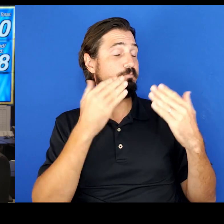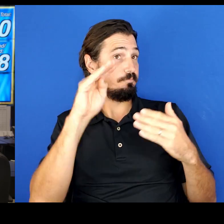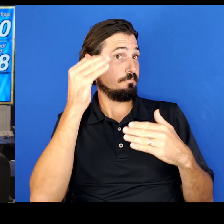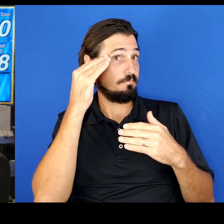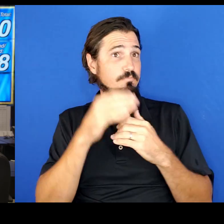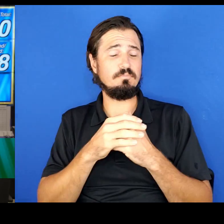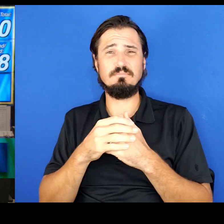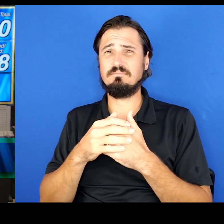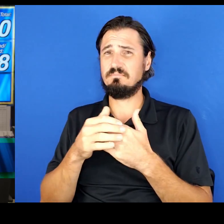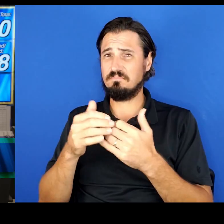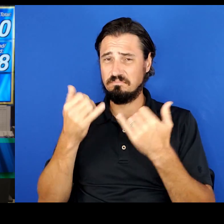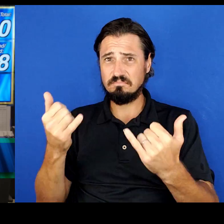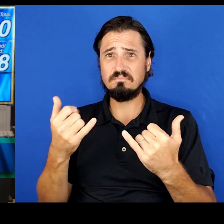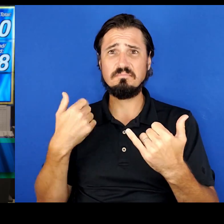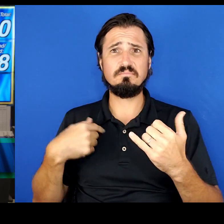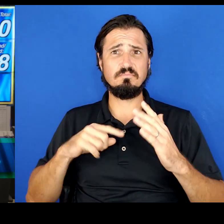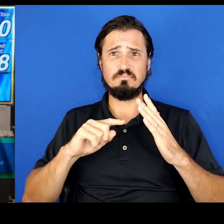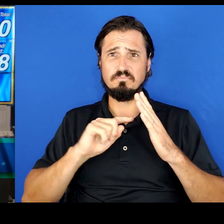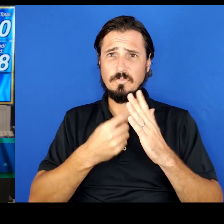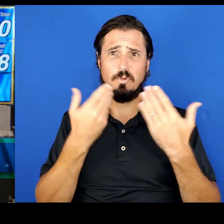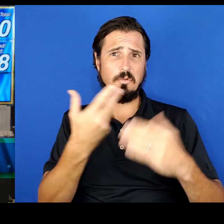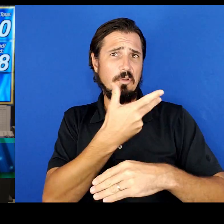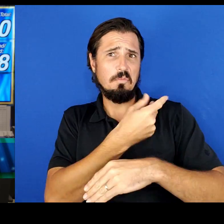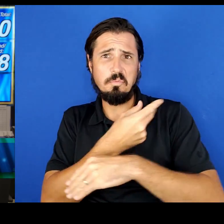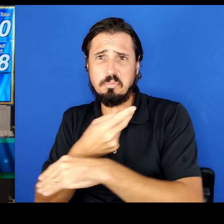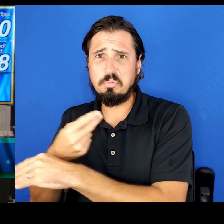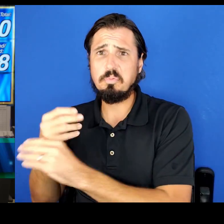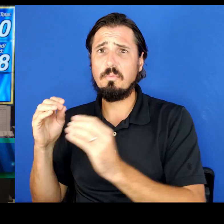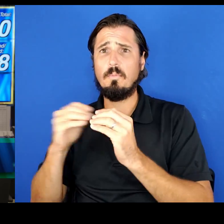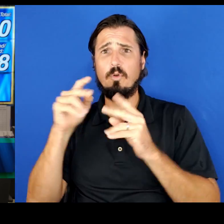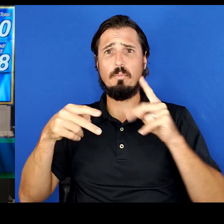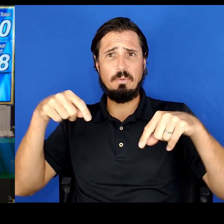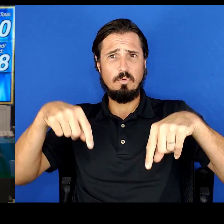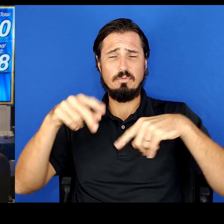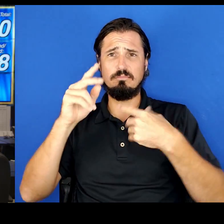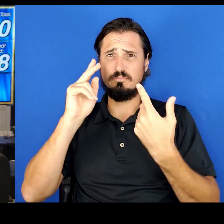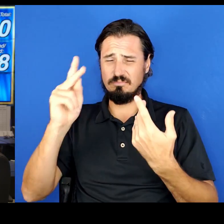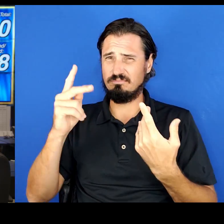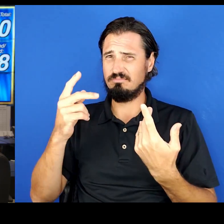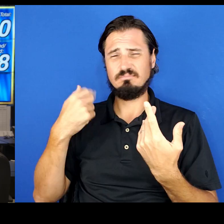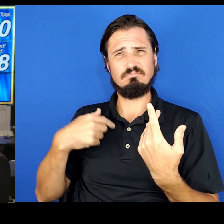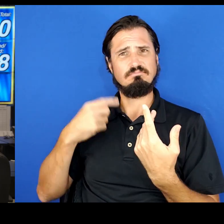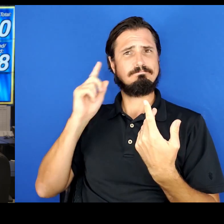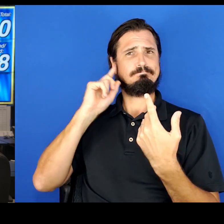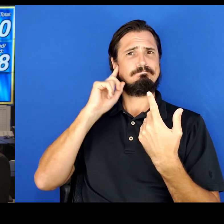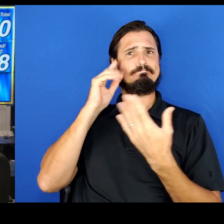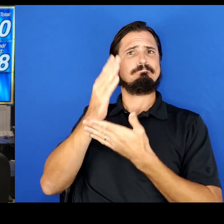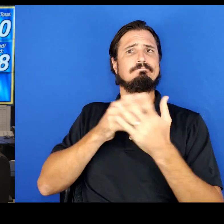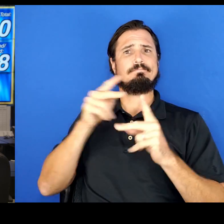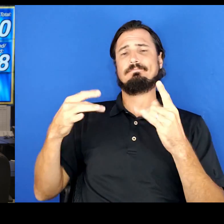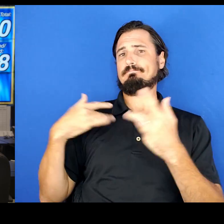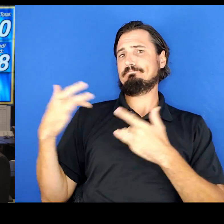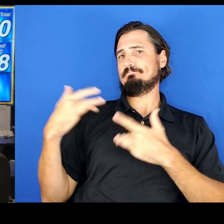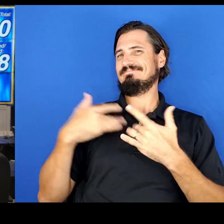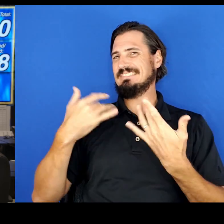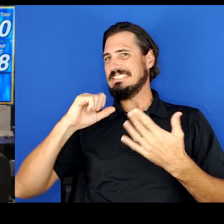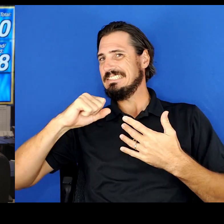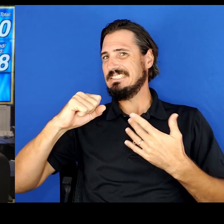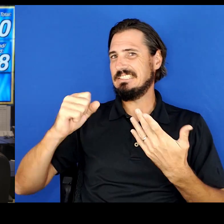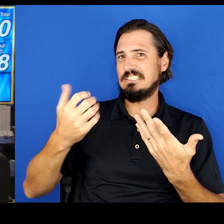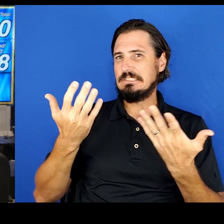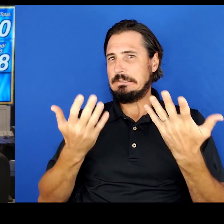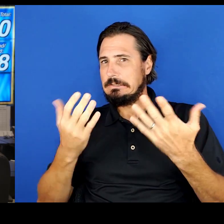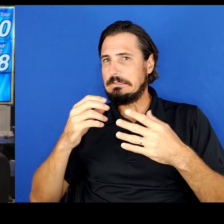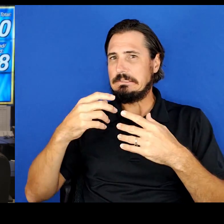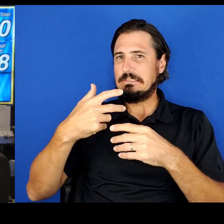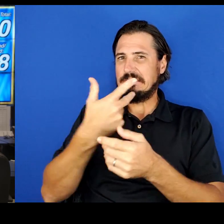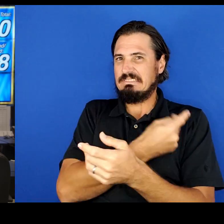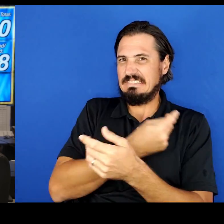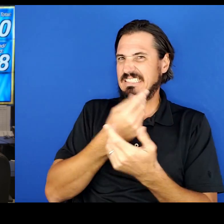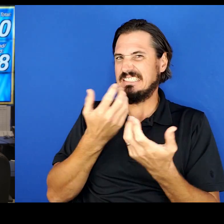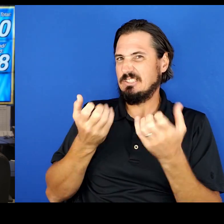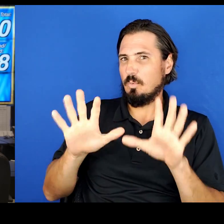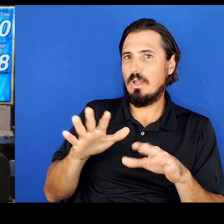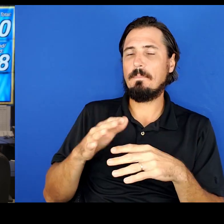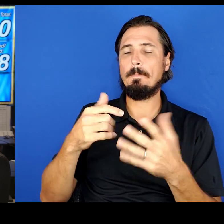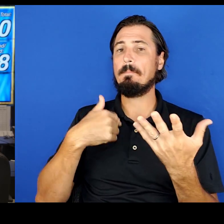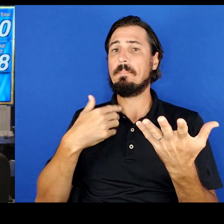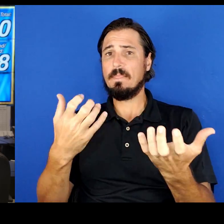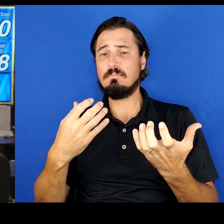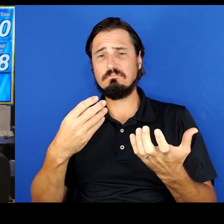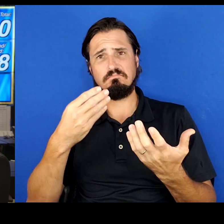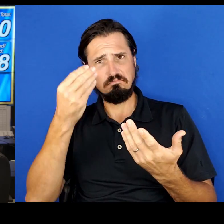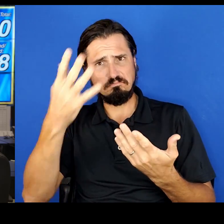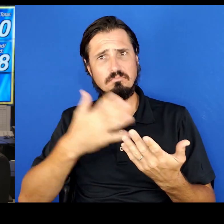As we expand the availability of COVID-19 vaccines in our community, we are aware that some residents are hesitant about getting the shots. I wanted to share my thoughts, as a public health